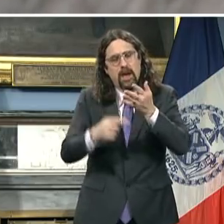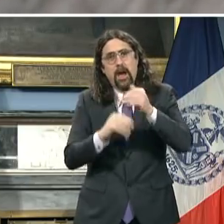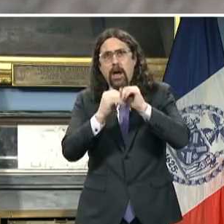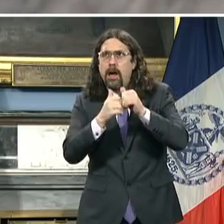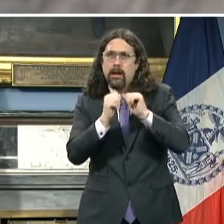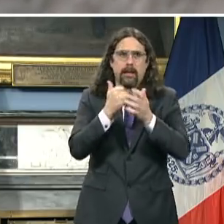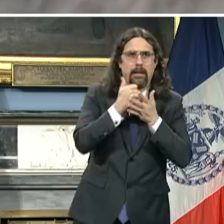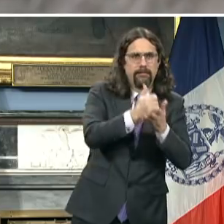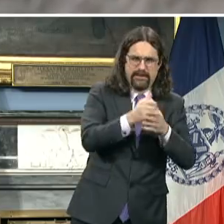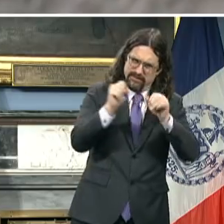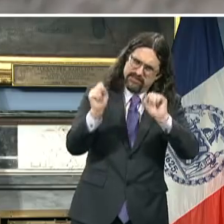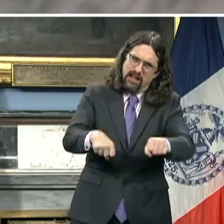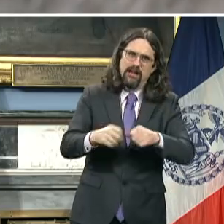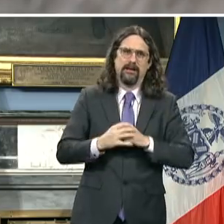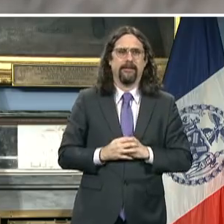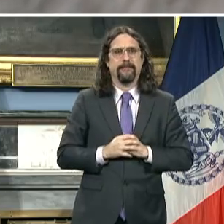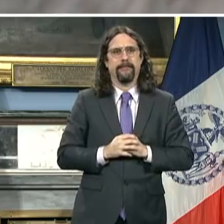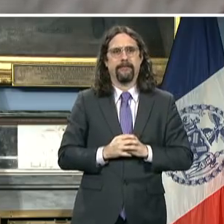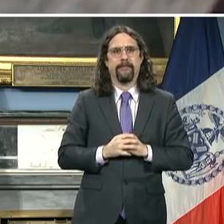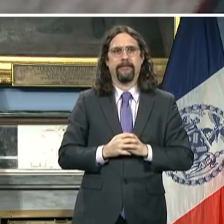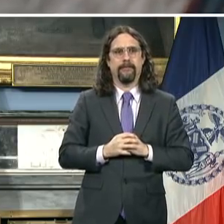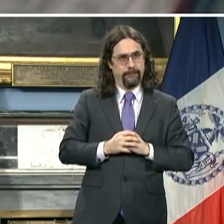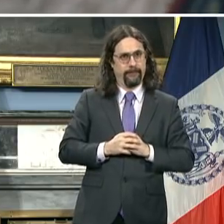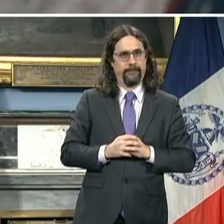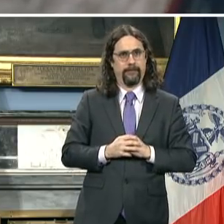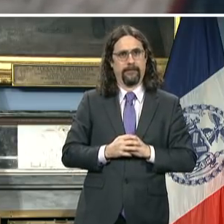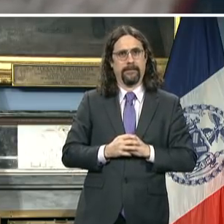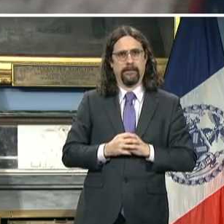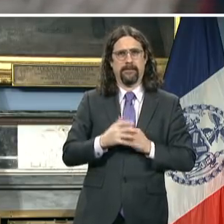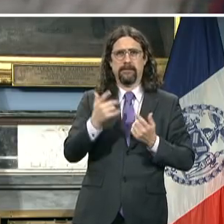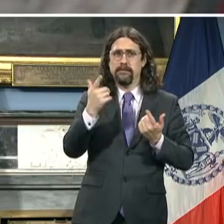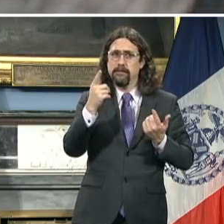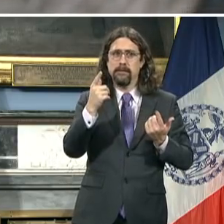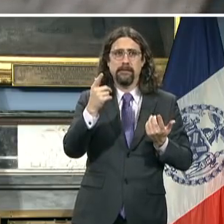NEED, WHATEVER IT I S, WE NEED YOU. AND ANYONE WHO